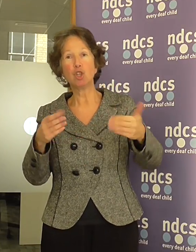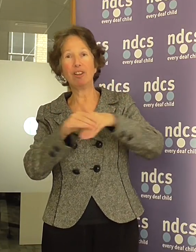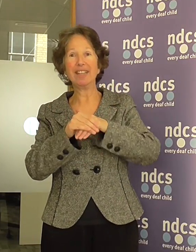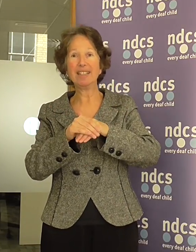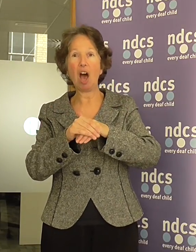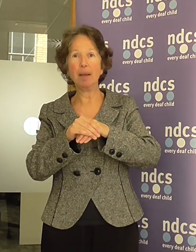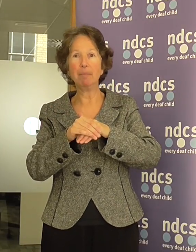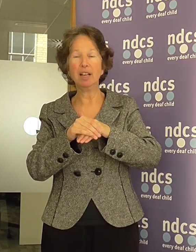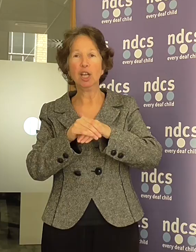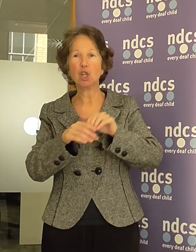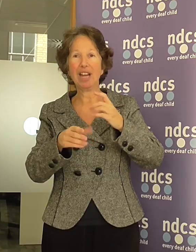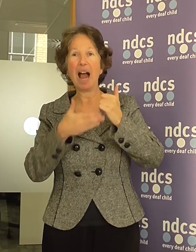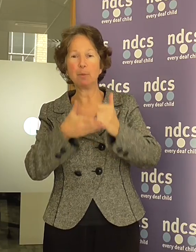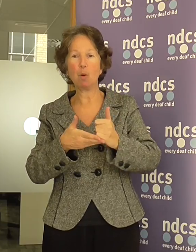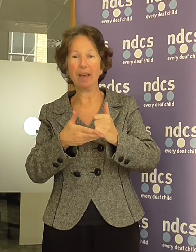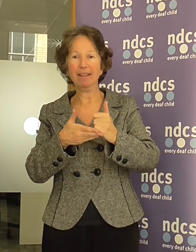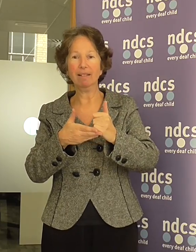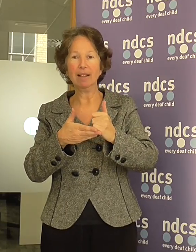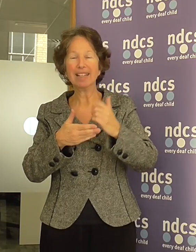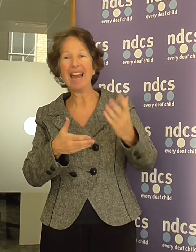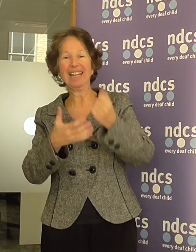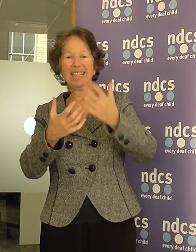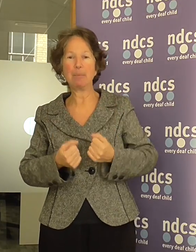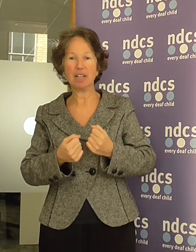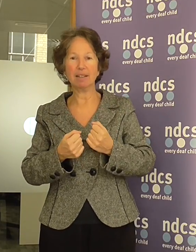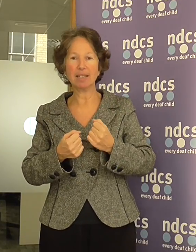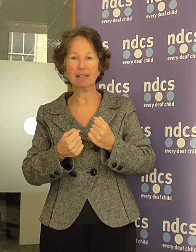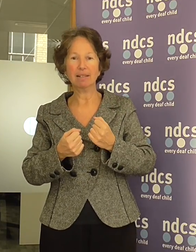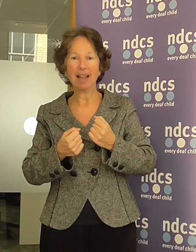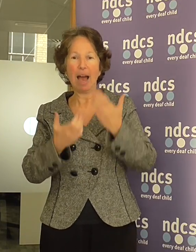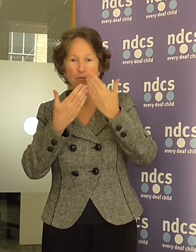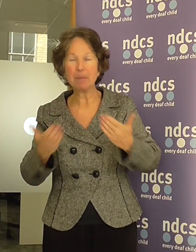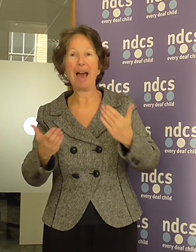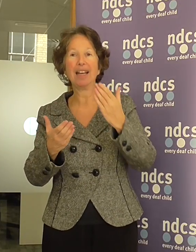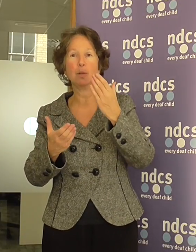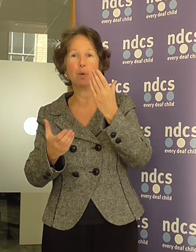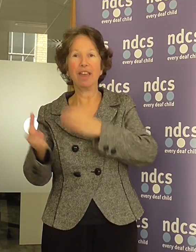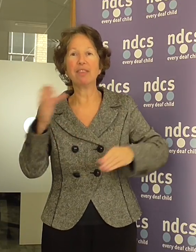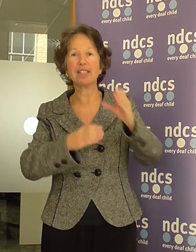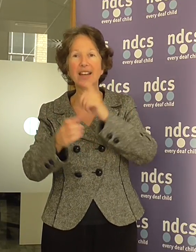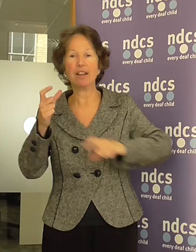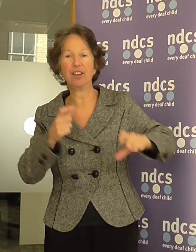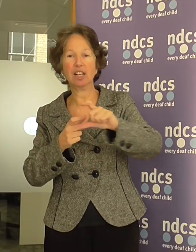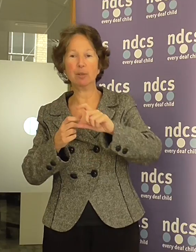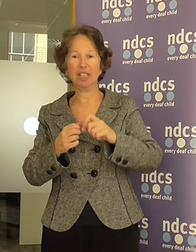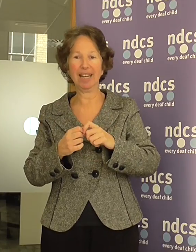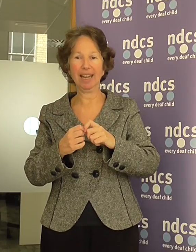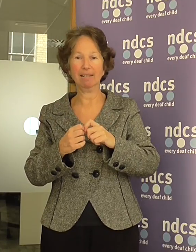During this time, she helped women gain acceptance and respect within the scientific community.